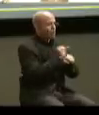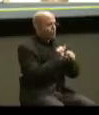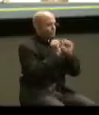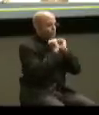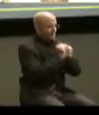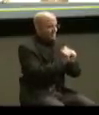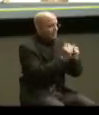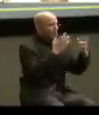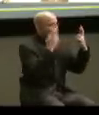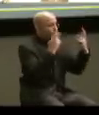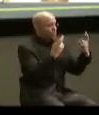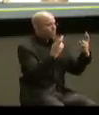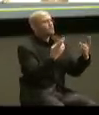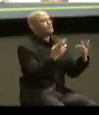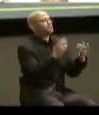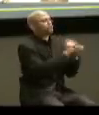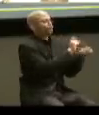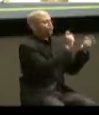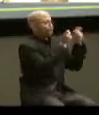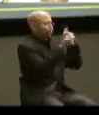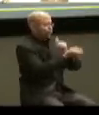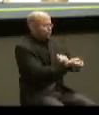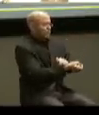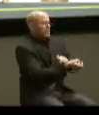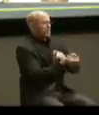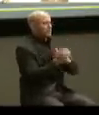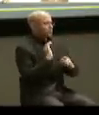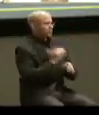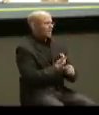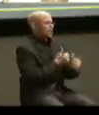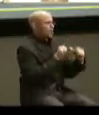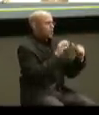TOGETHER WE CAN HOPEFULLY TRANSITION OUR COUNTRY TO A CLEAN ENERGY ECONOMY.